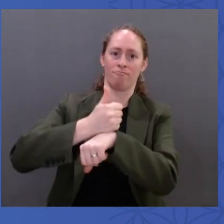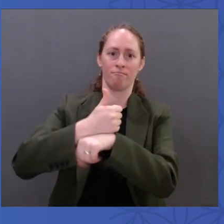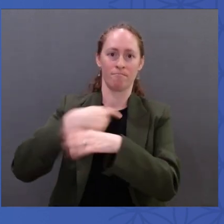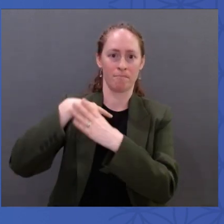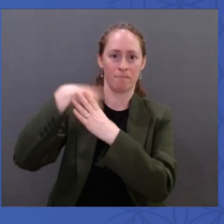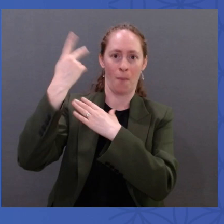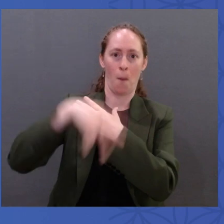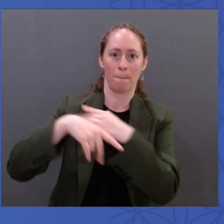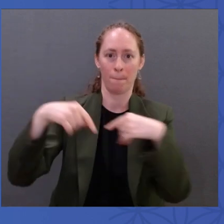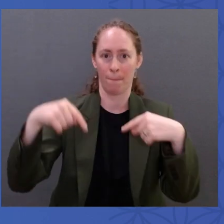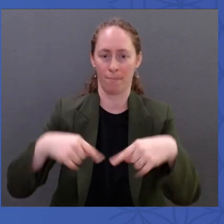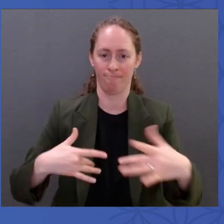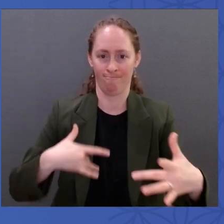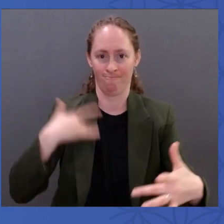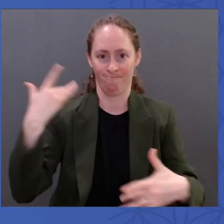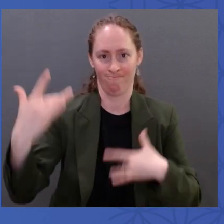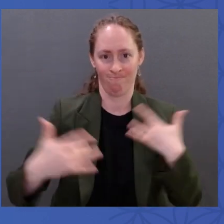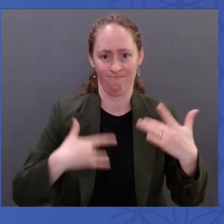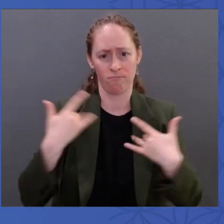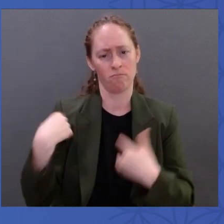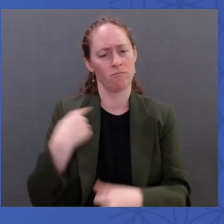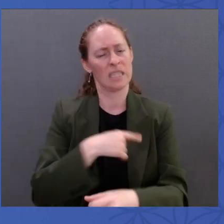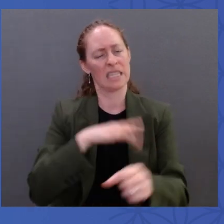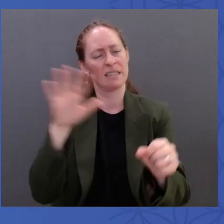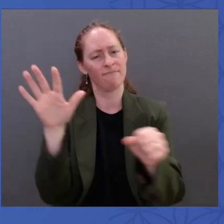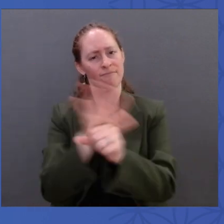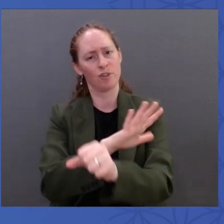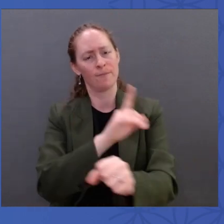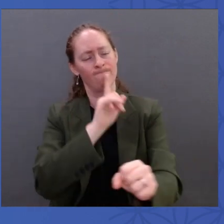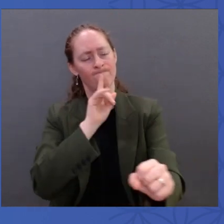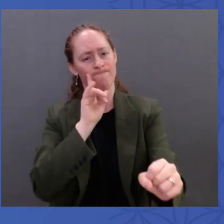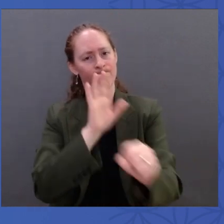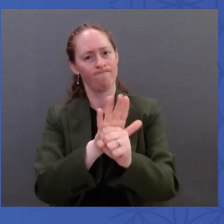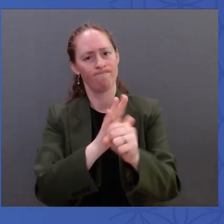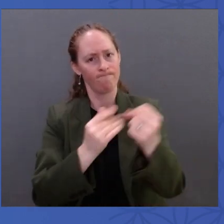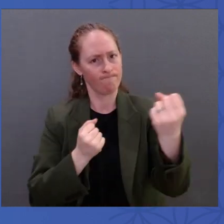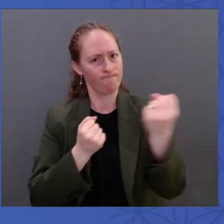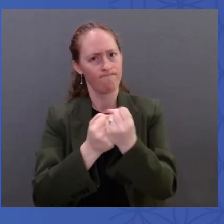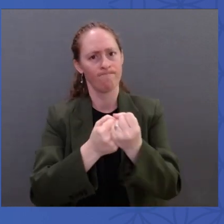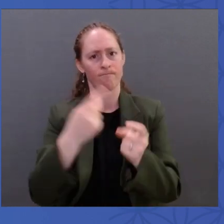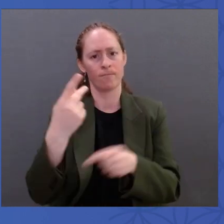We're committed for the long haul, ready to champion our vision for a positive future